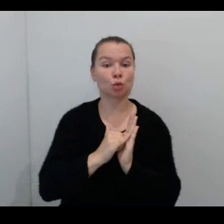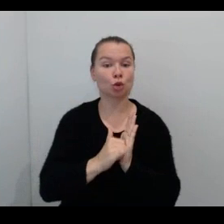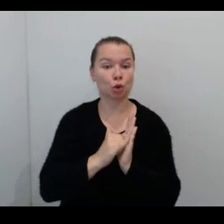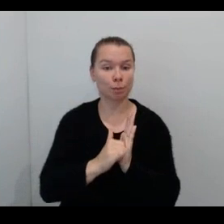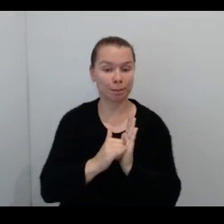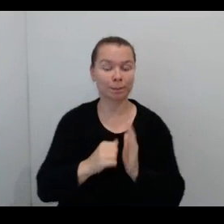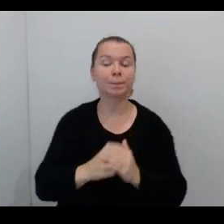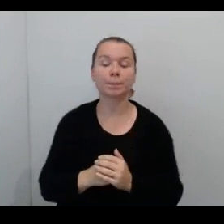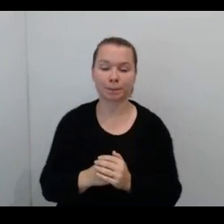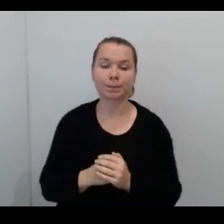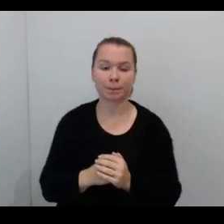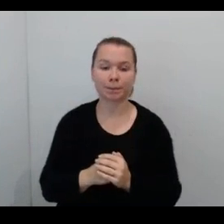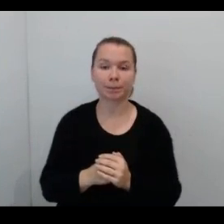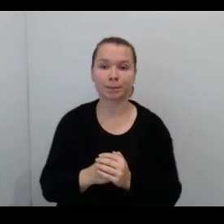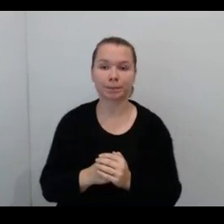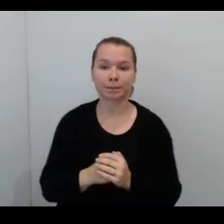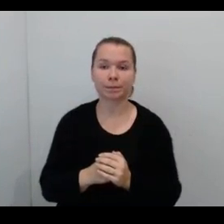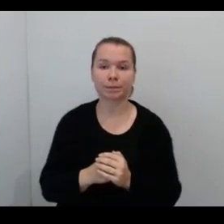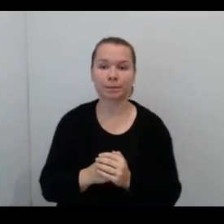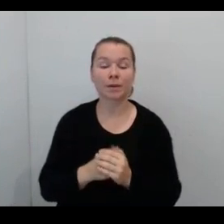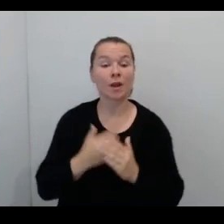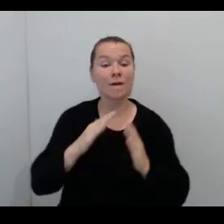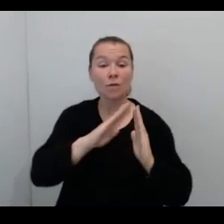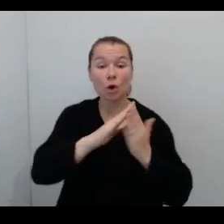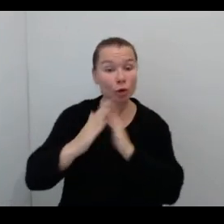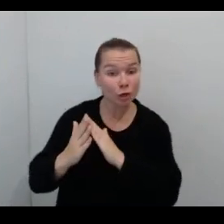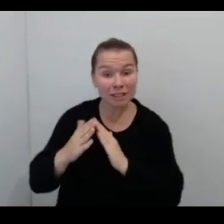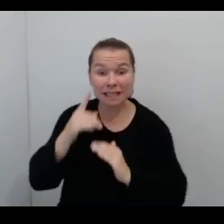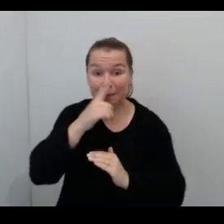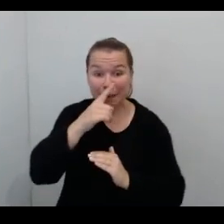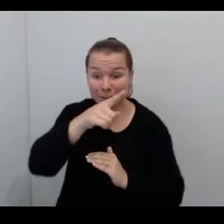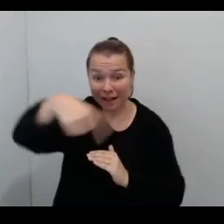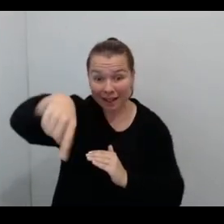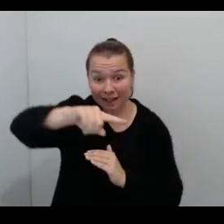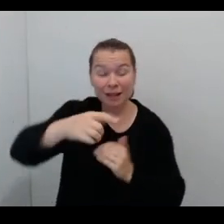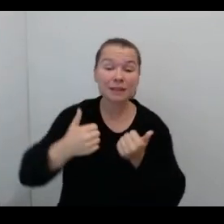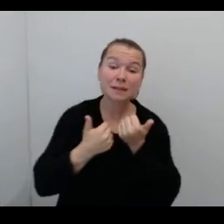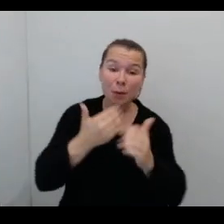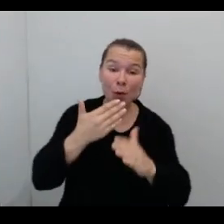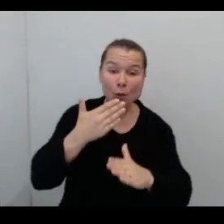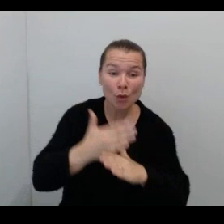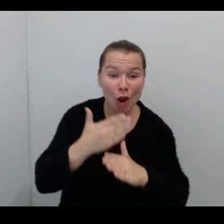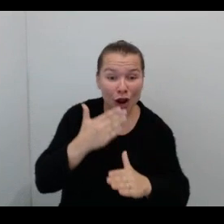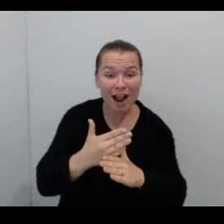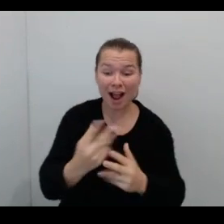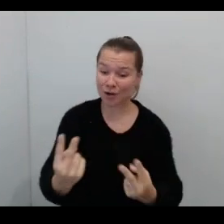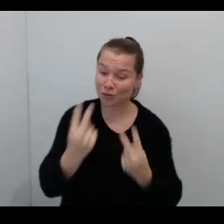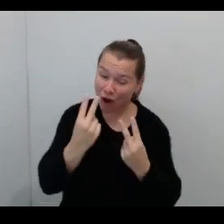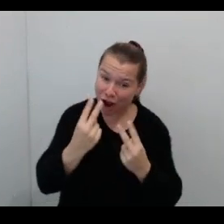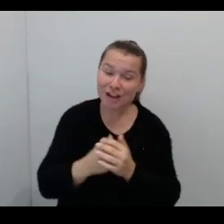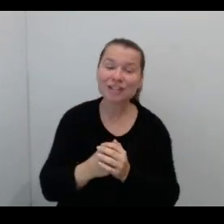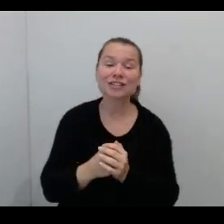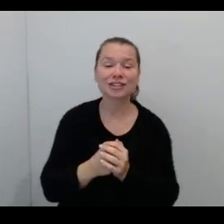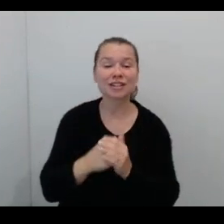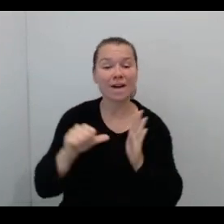It is intended for community workers, support workers, financial counsellors and community